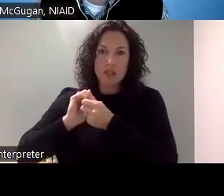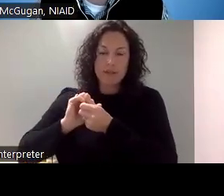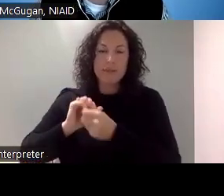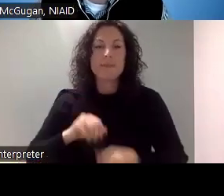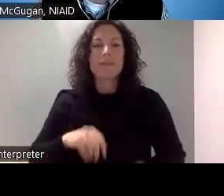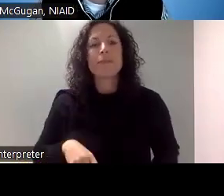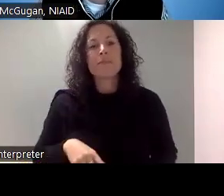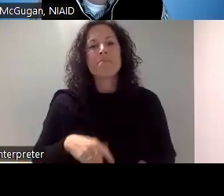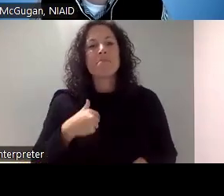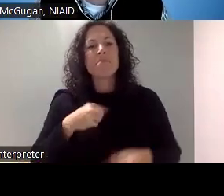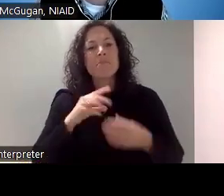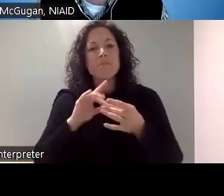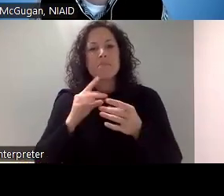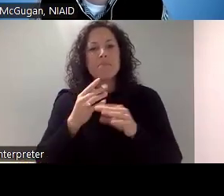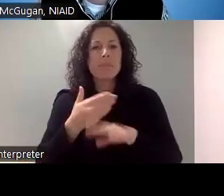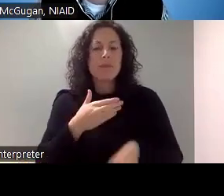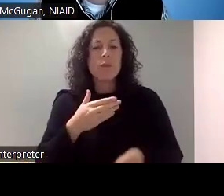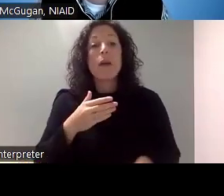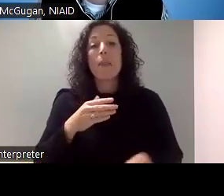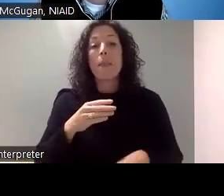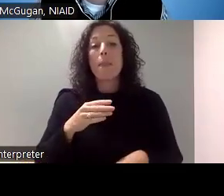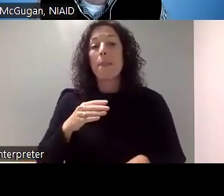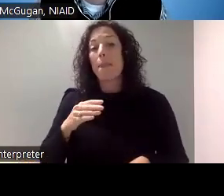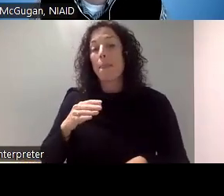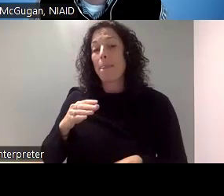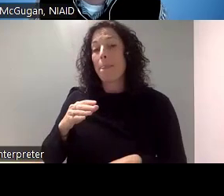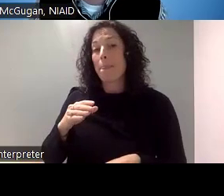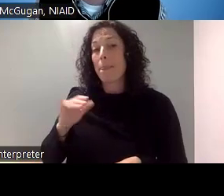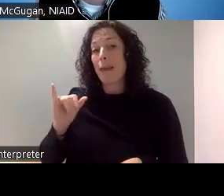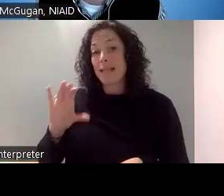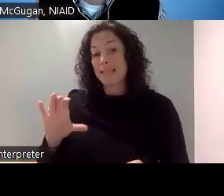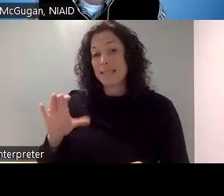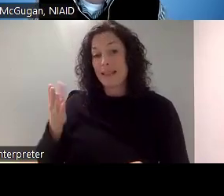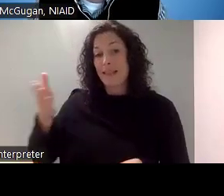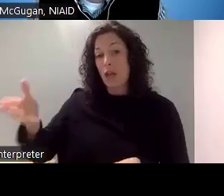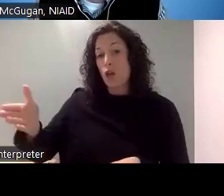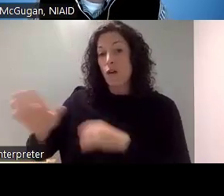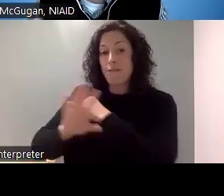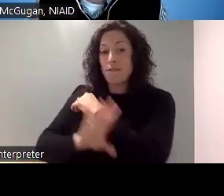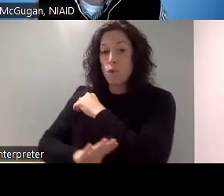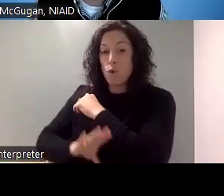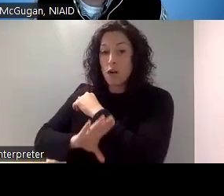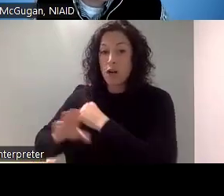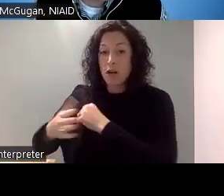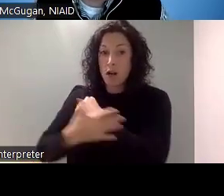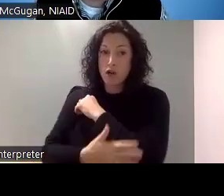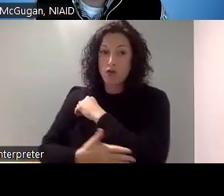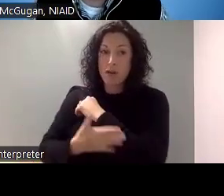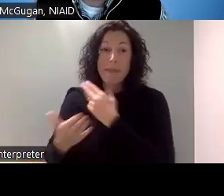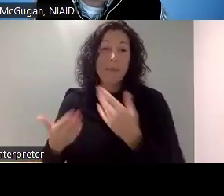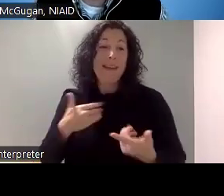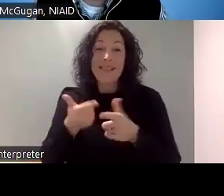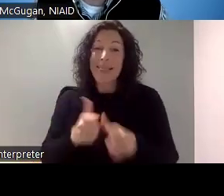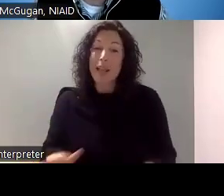So the institution in a foreign organization or foreign county, there may be language differences that you need to navigate.